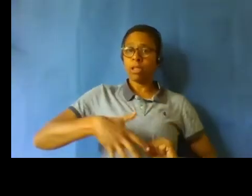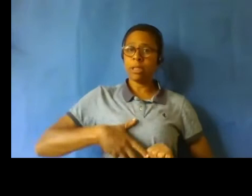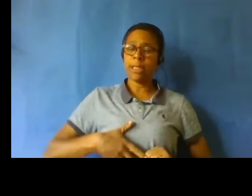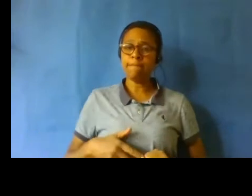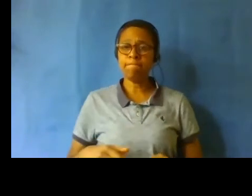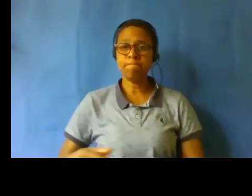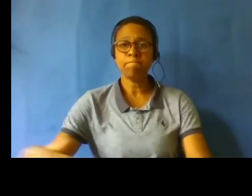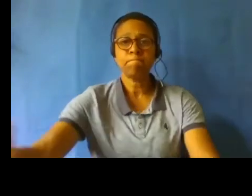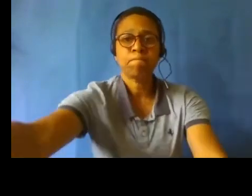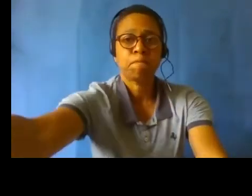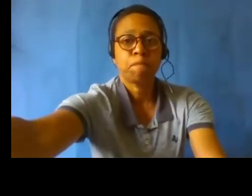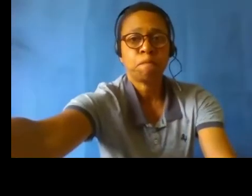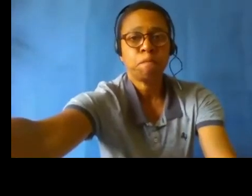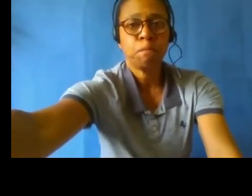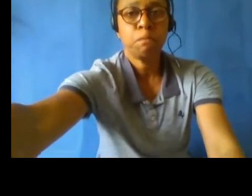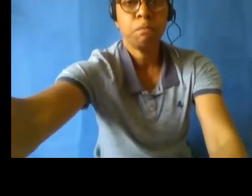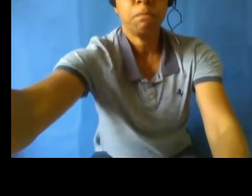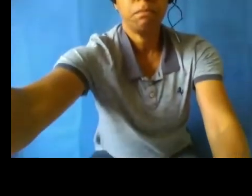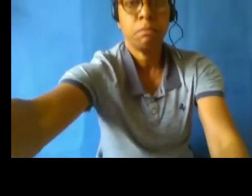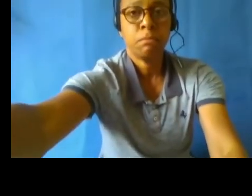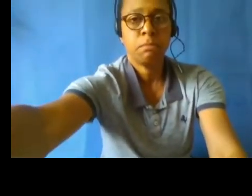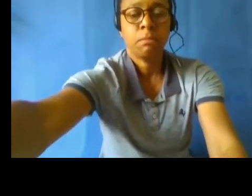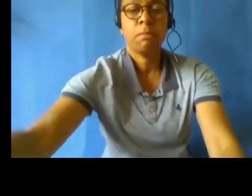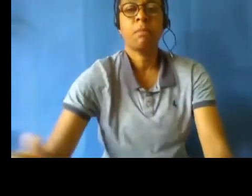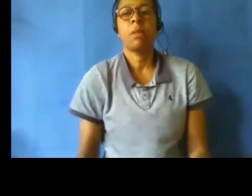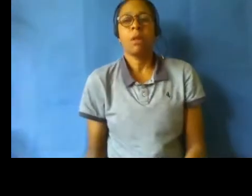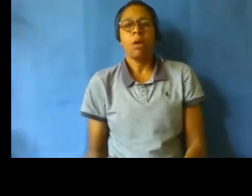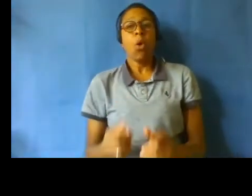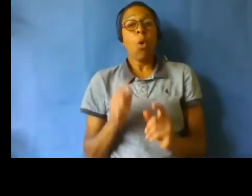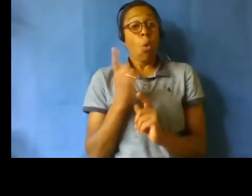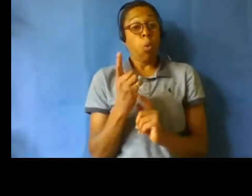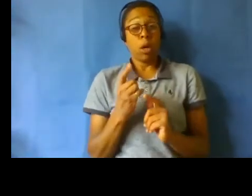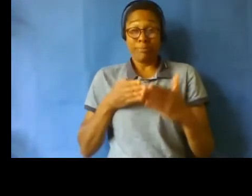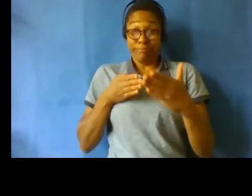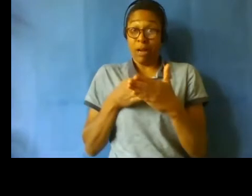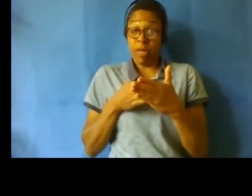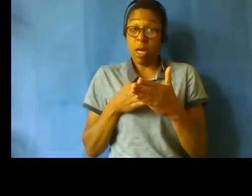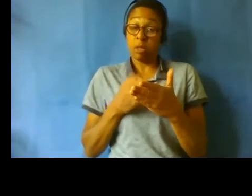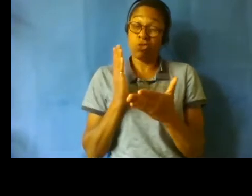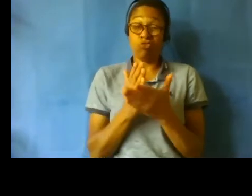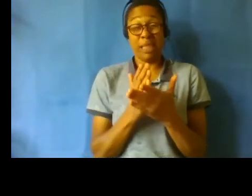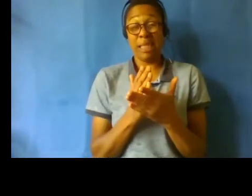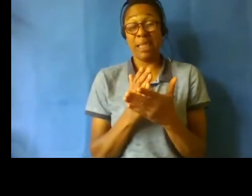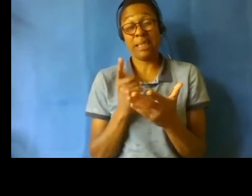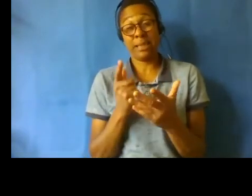health care is unsurprisingly family and wider cultural opinion fears of family